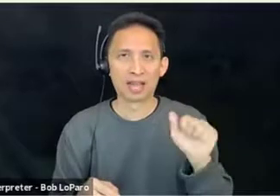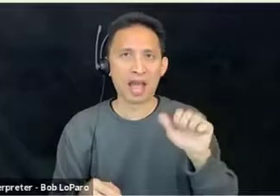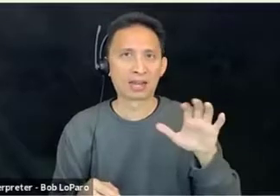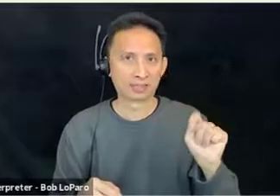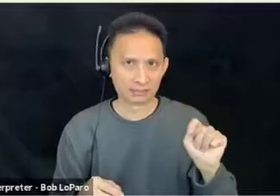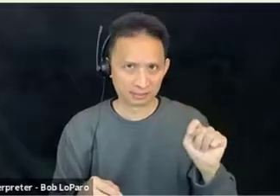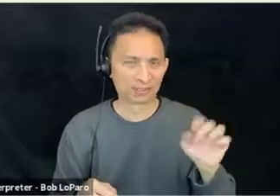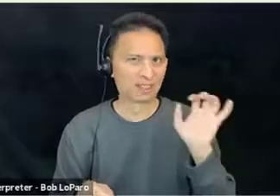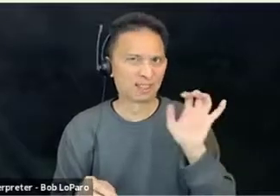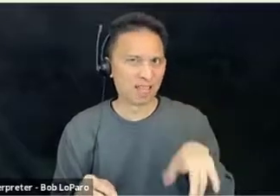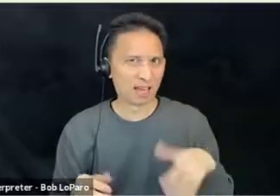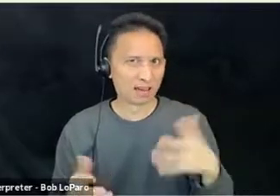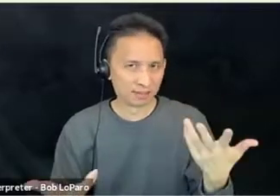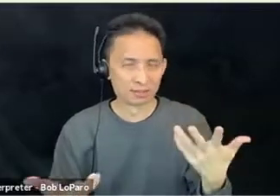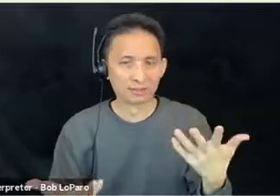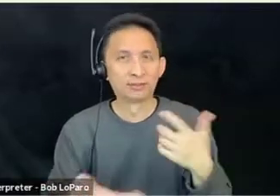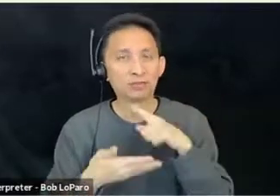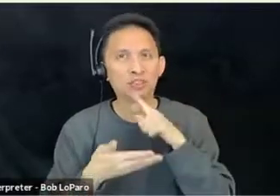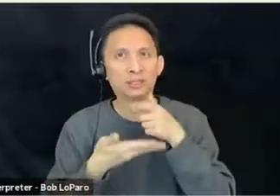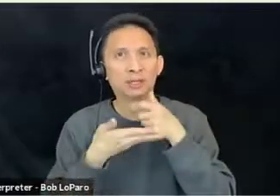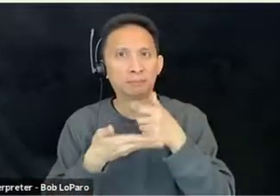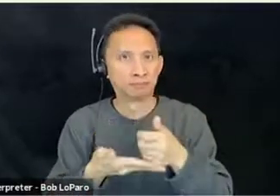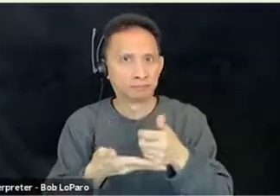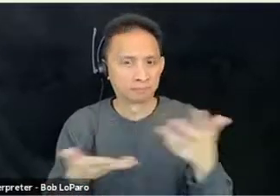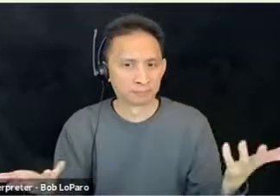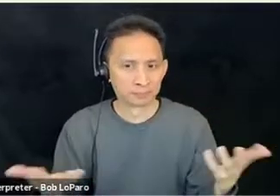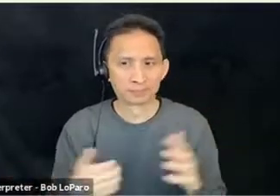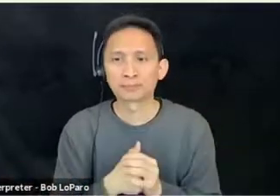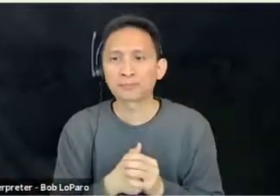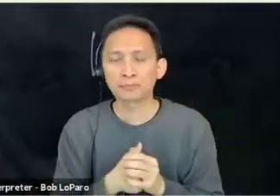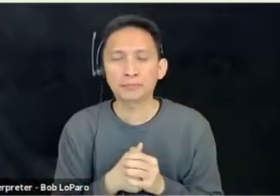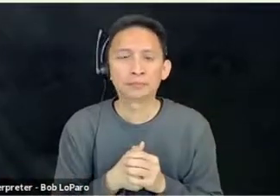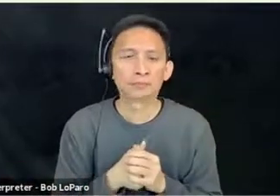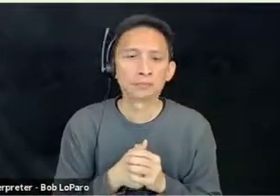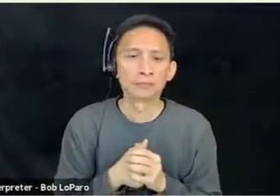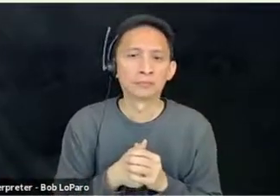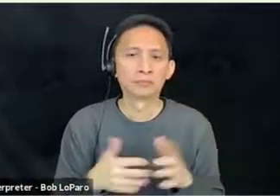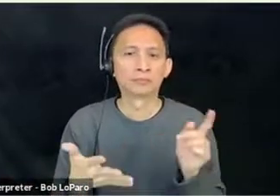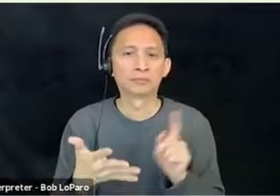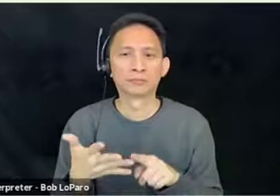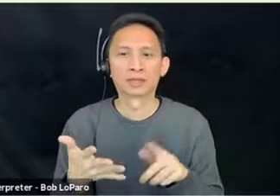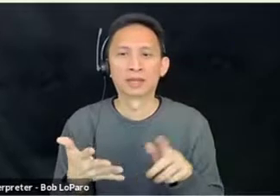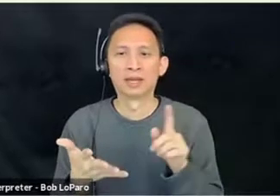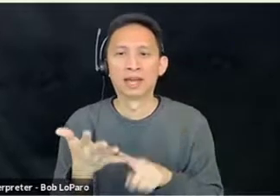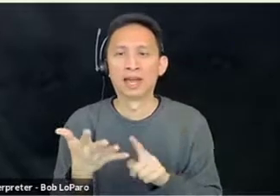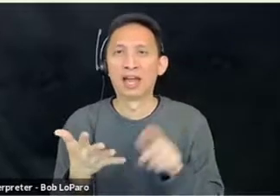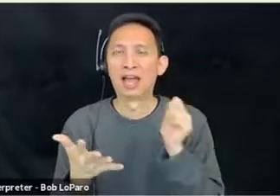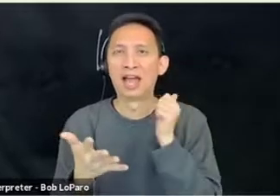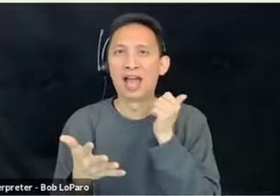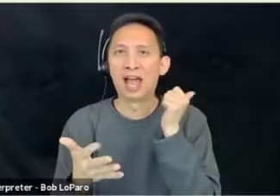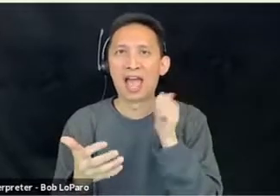to help individuals with these sensory losses. EveryLife Foundation, another great one for advocacy,